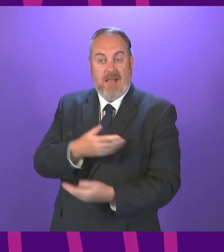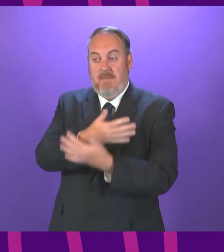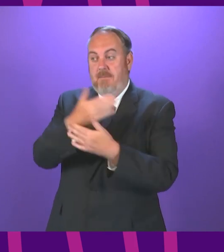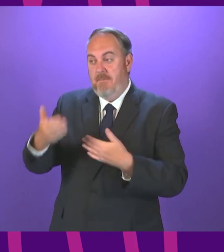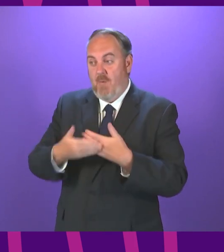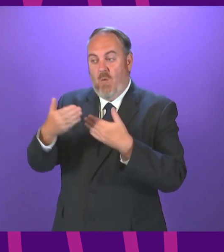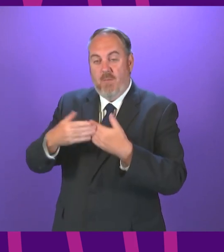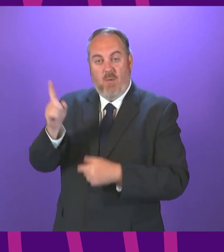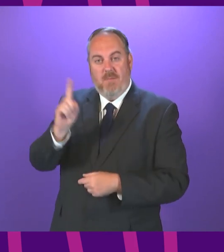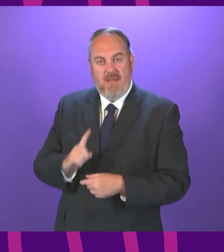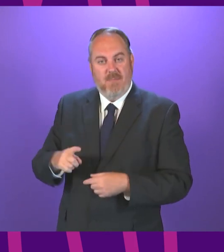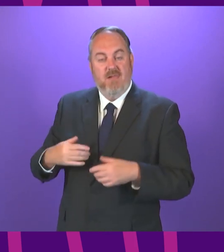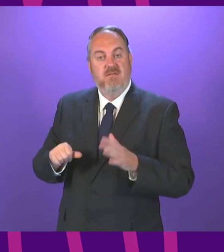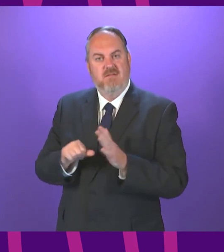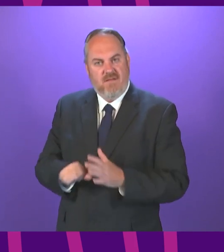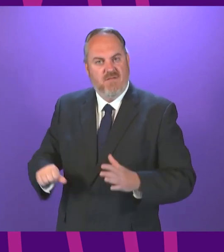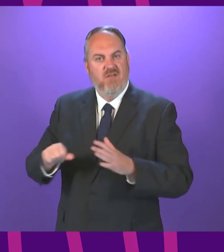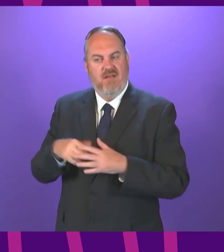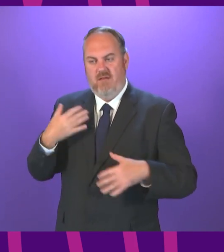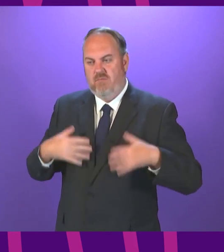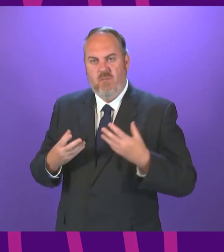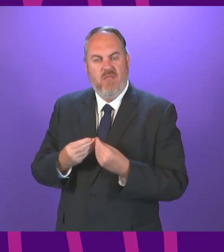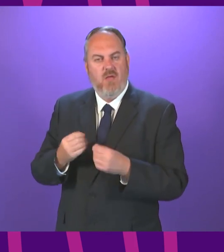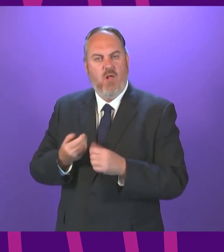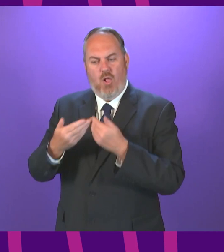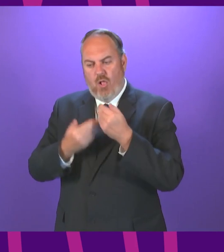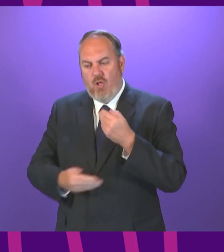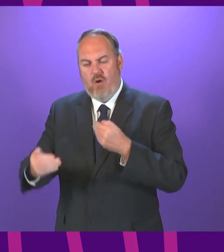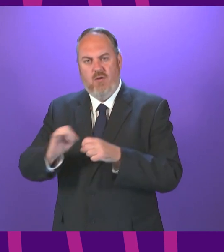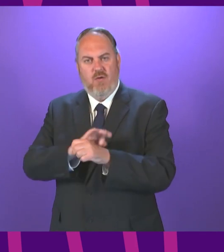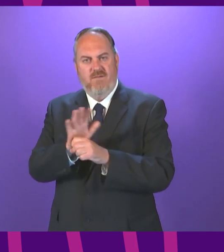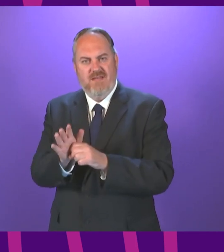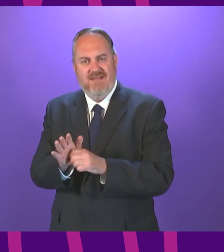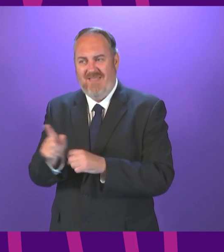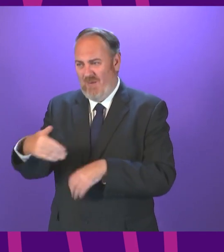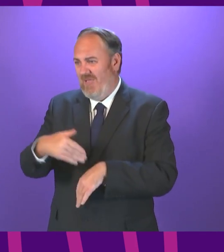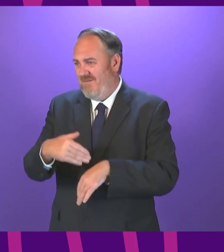exacerbate the misery for them as well as the pressure on all levels of our health service.